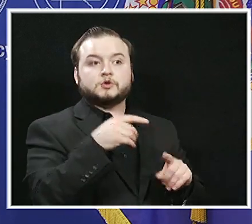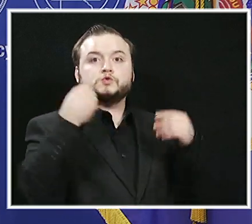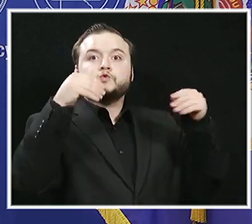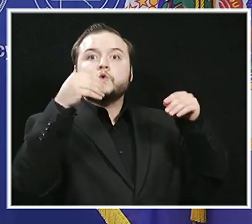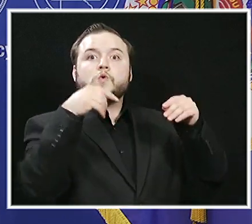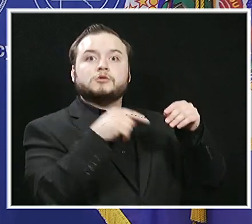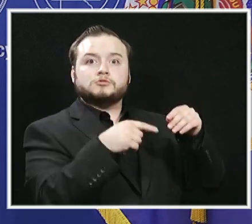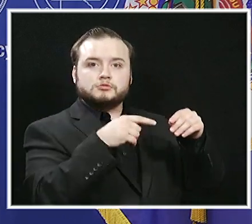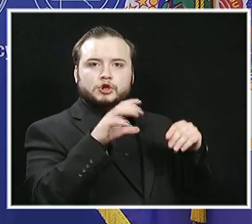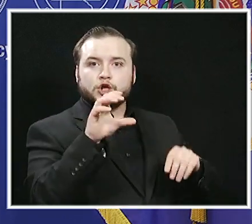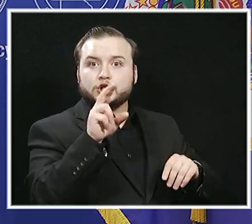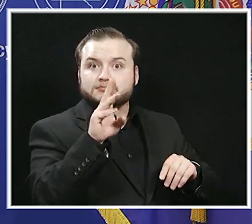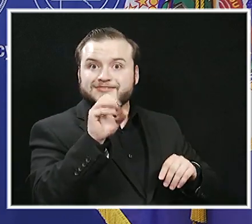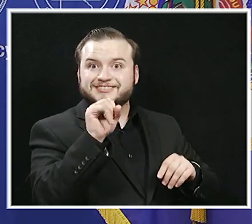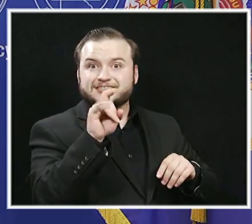on Monday, we're following a similar road map here for